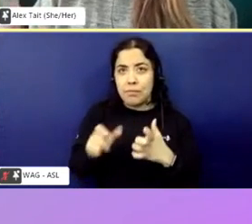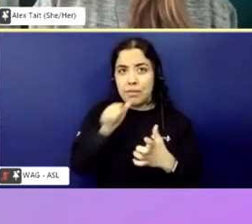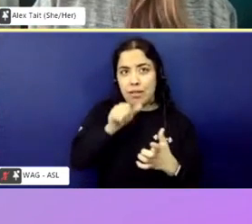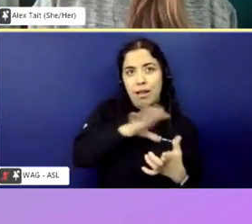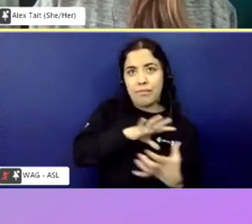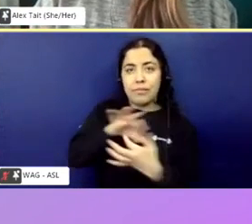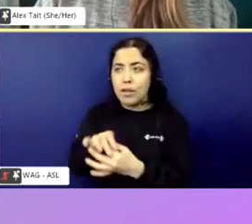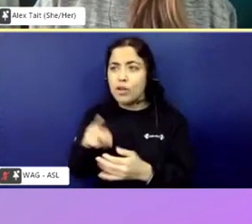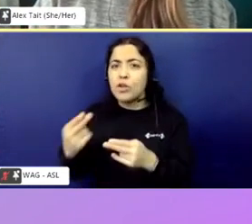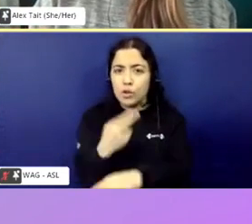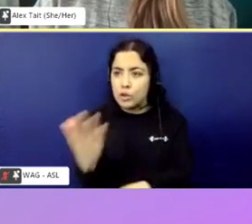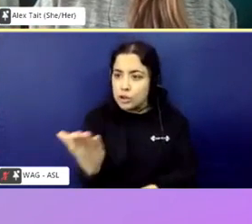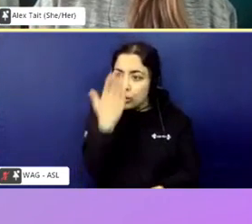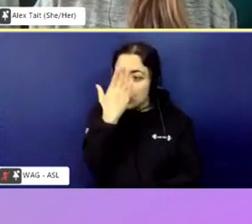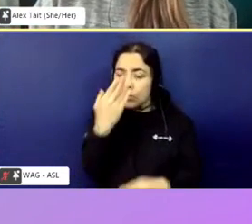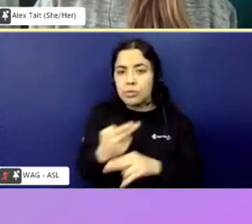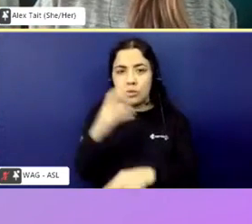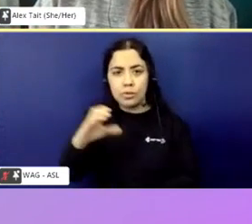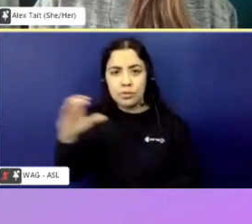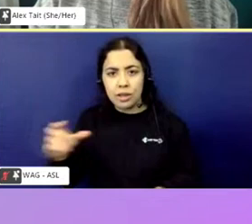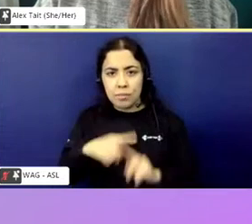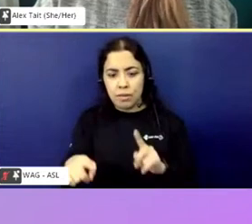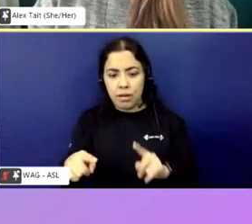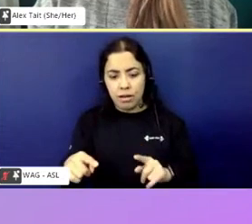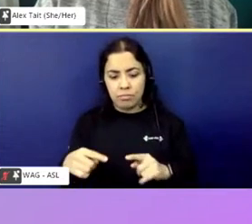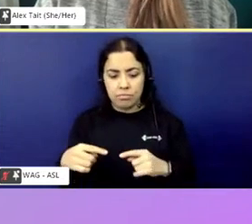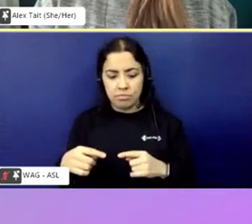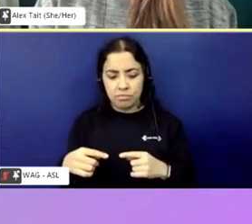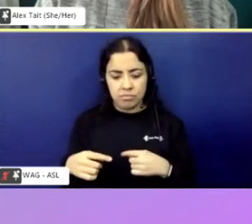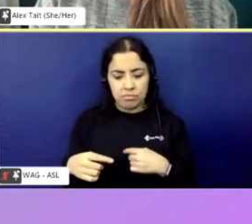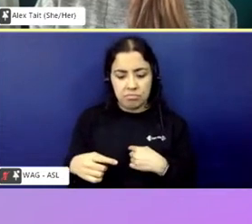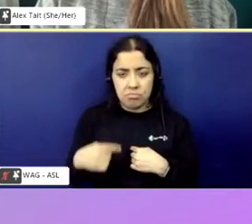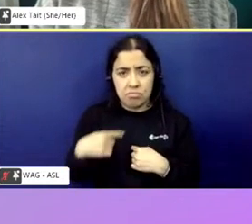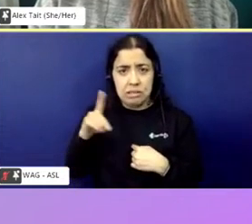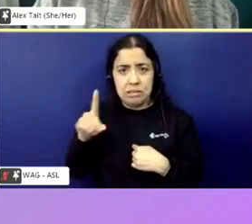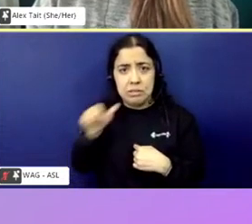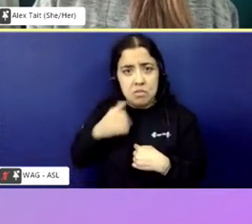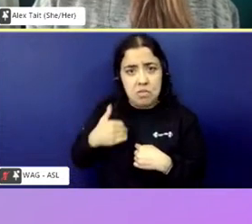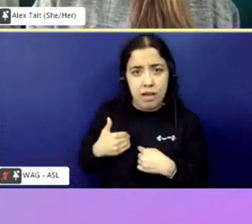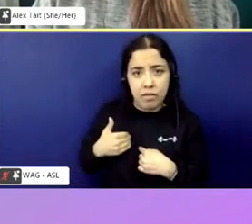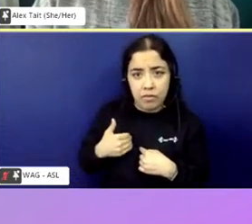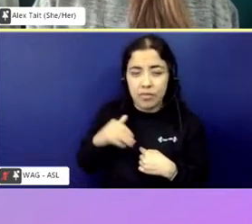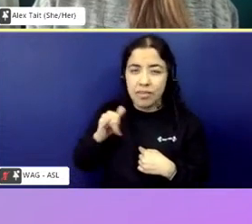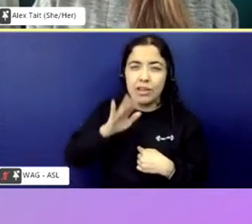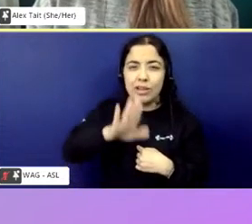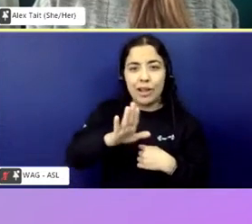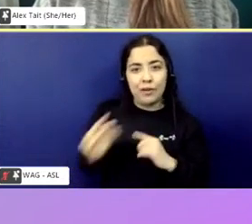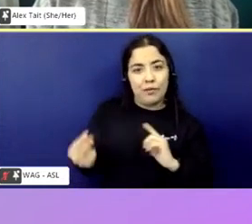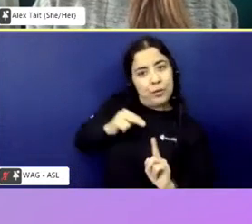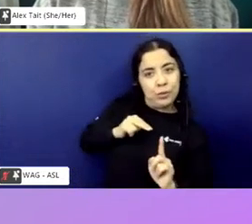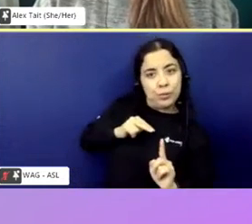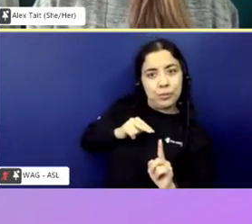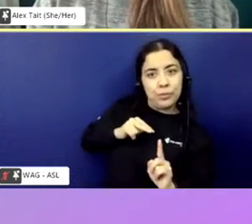maybe there's a bit of a disconnect here. Folks are using things like zooming and captions, but not identifying